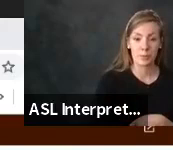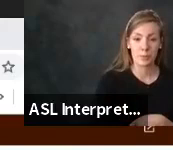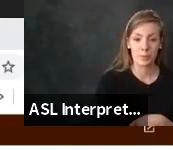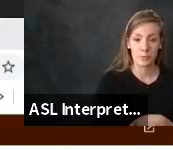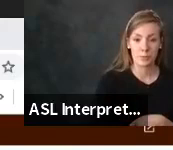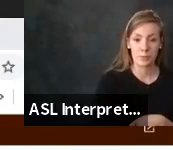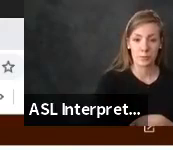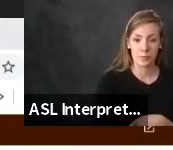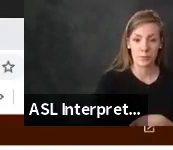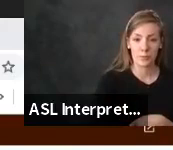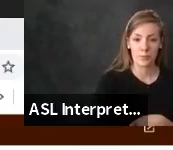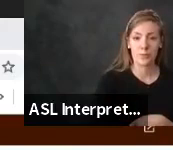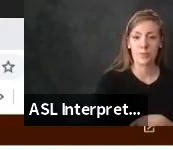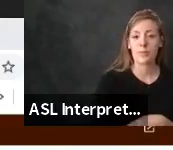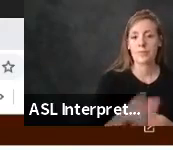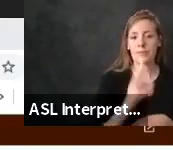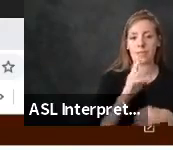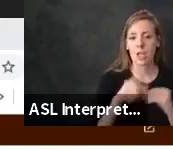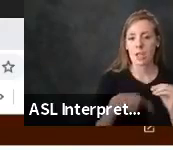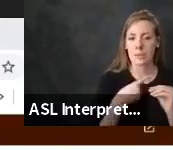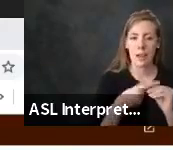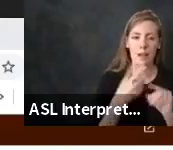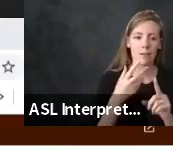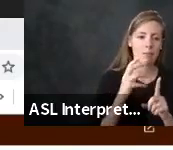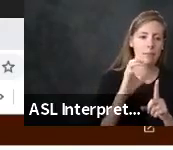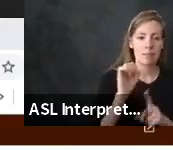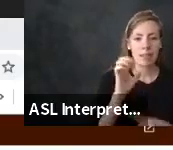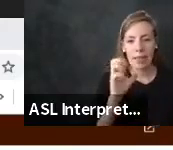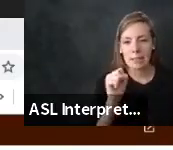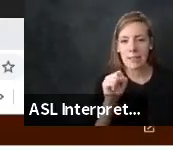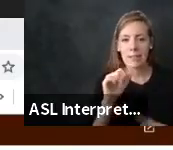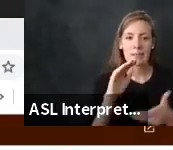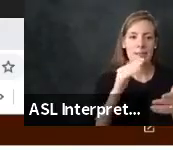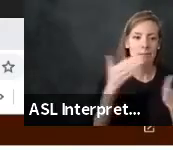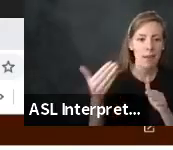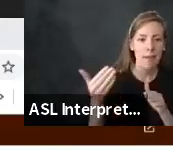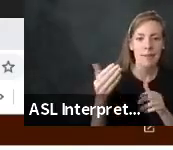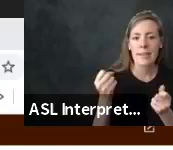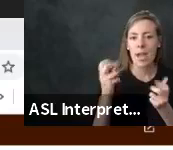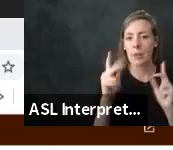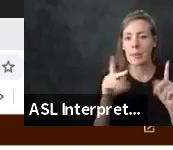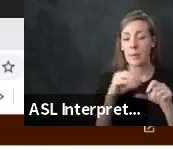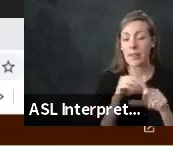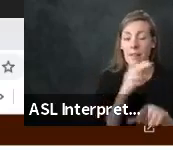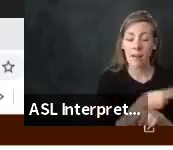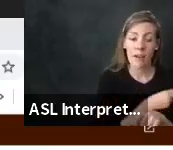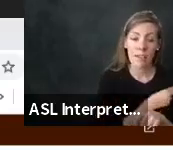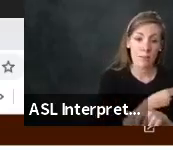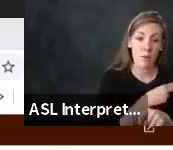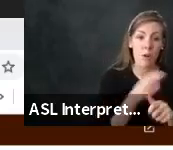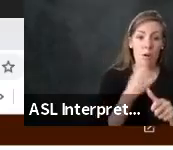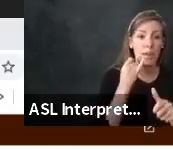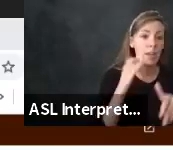cases, vaccinations deaths, hospitalizations and hospital capacity in.